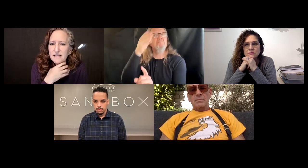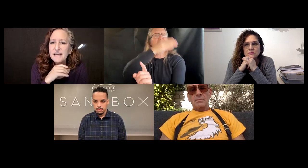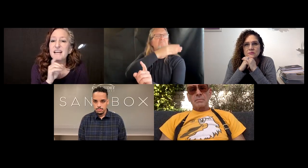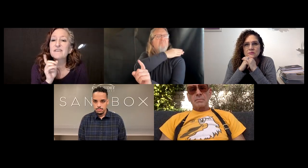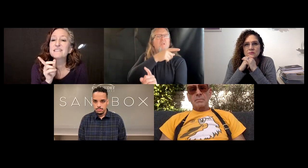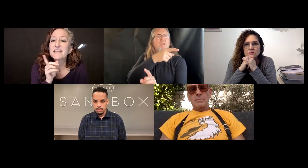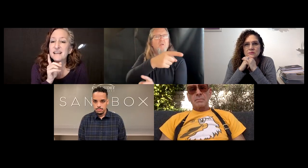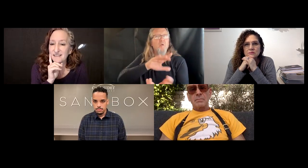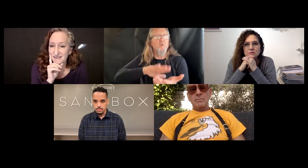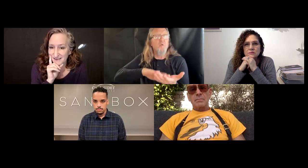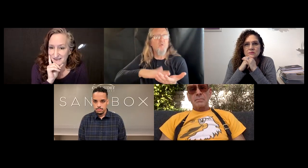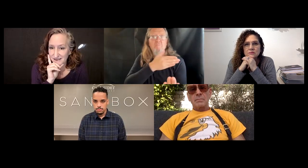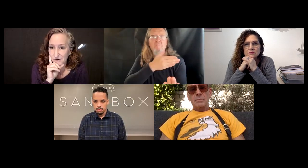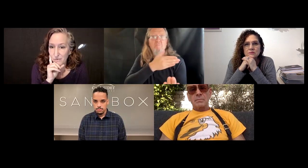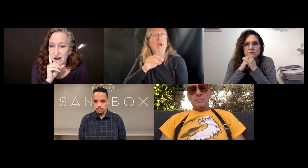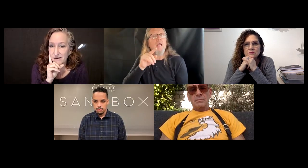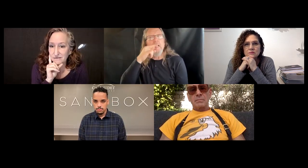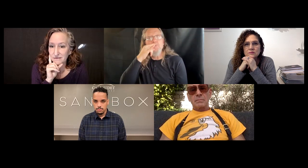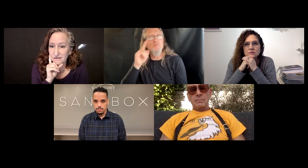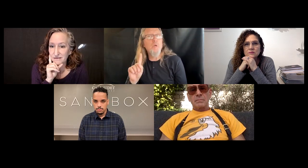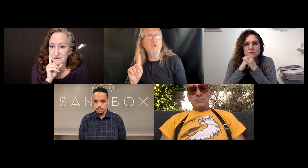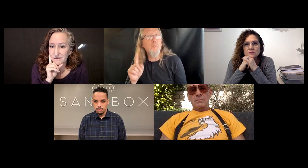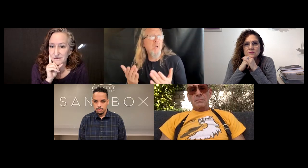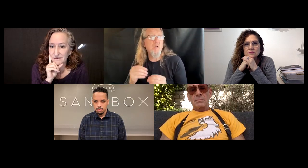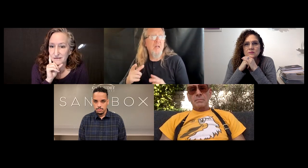And Karen said, "Well."